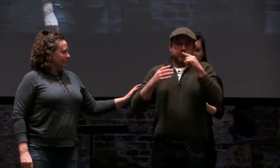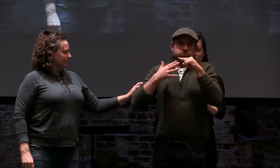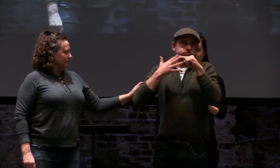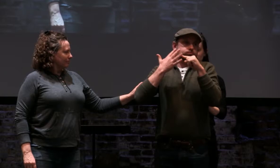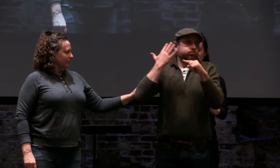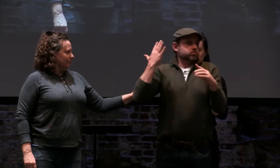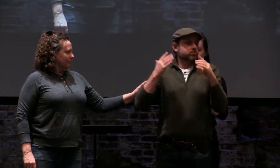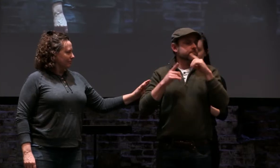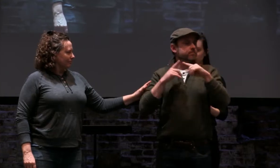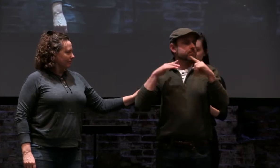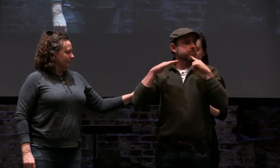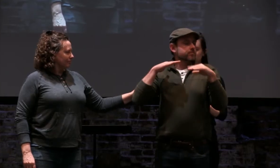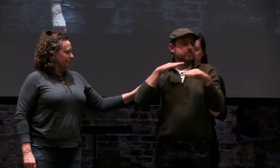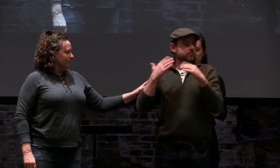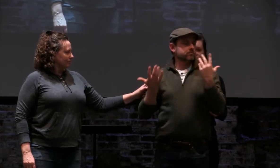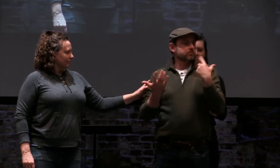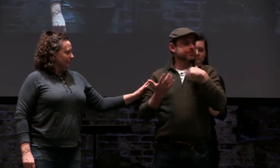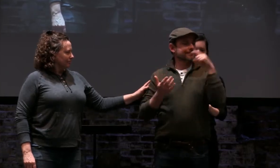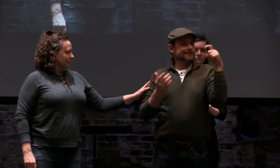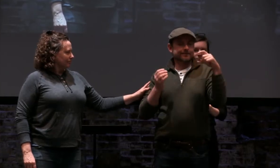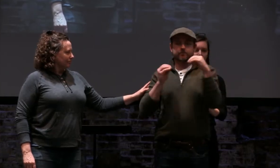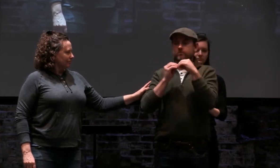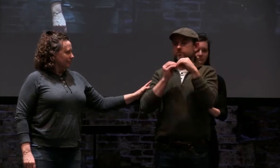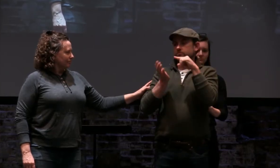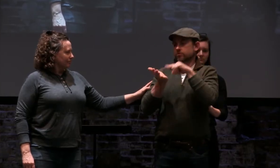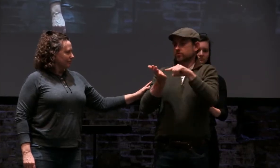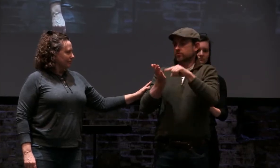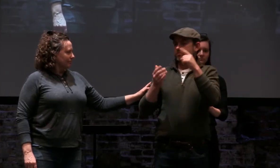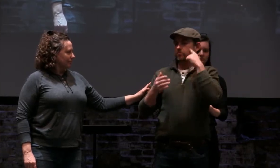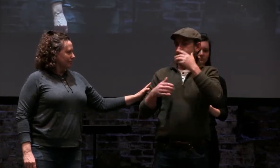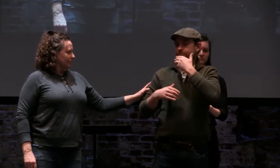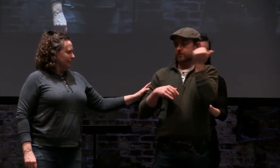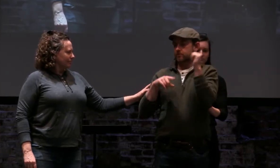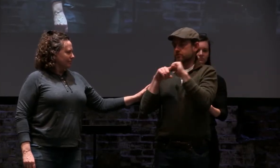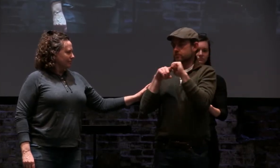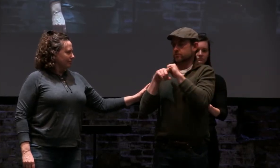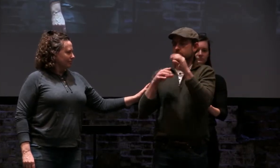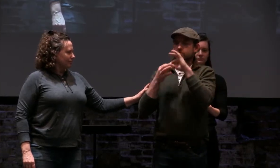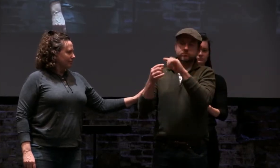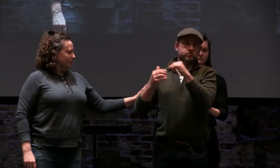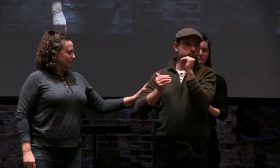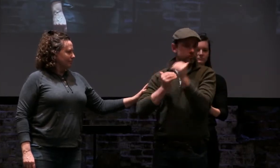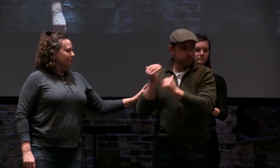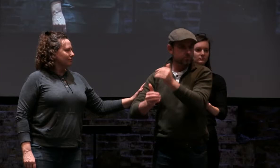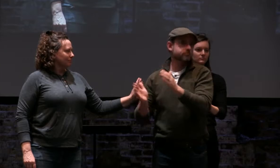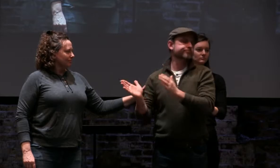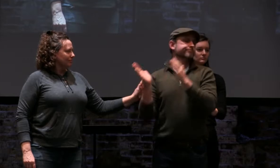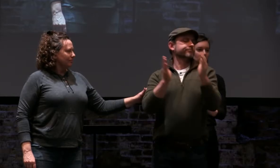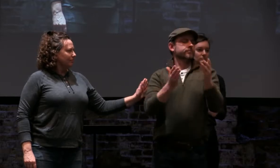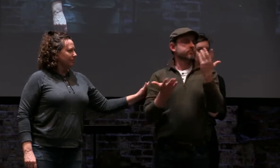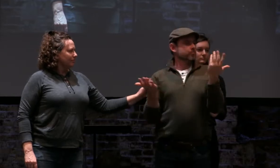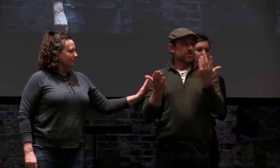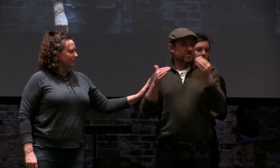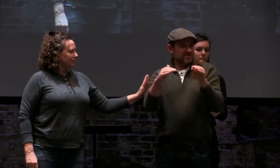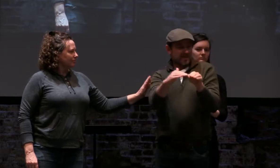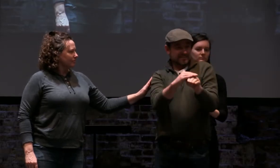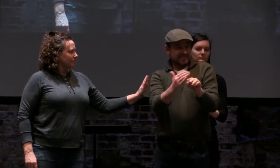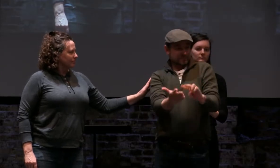The purpose of the organization is multifold So we know we need more research for best practices.